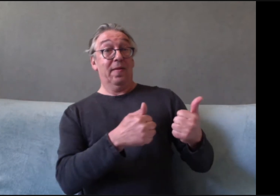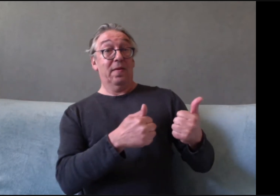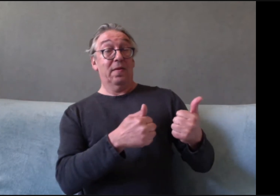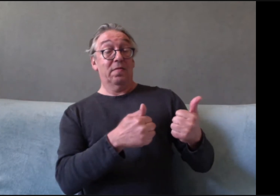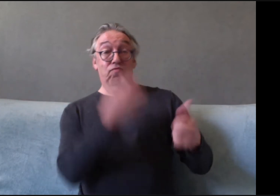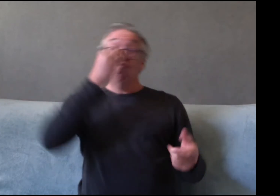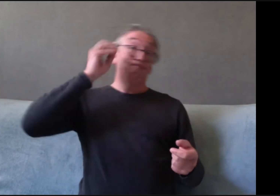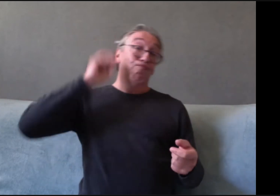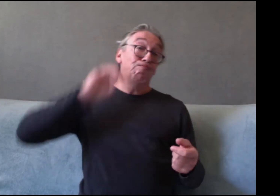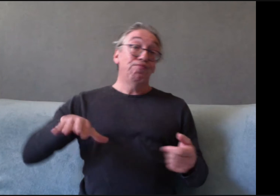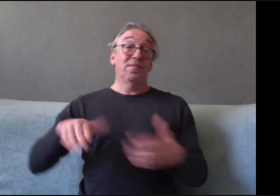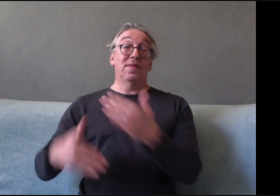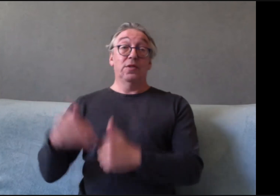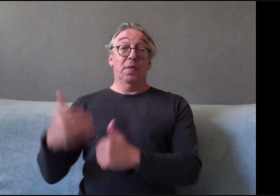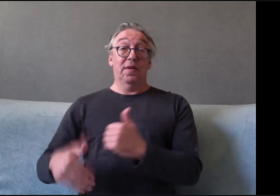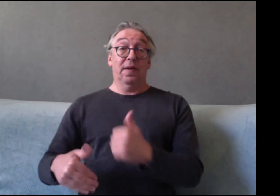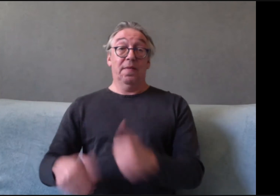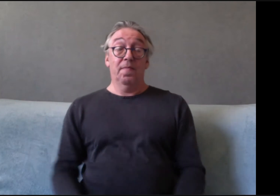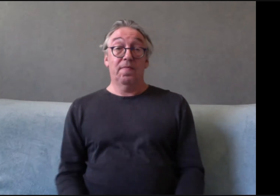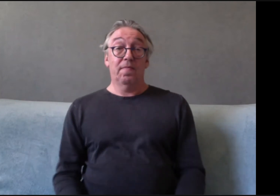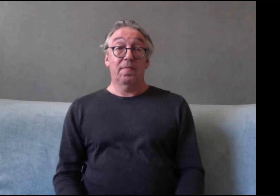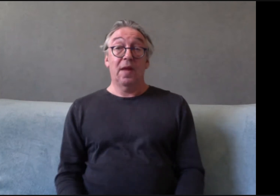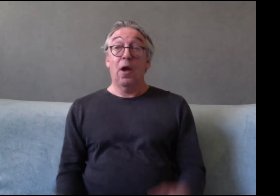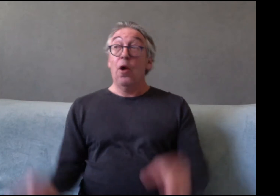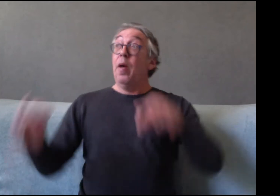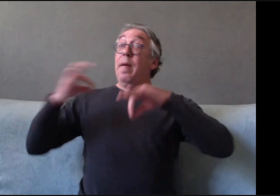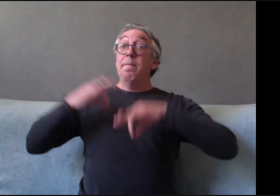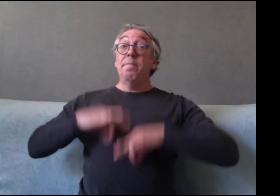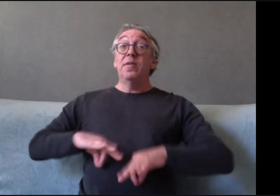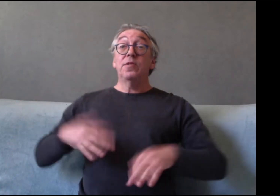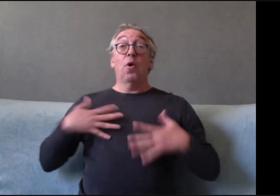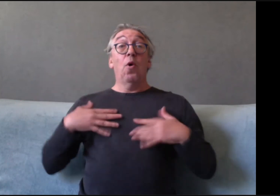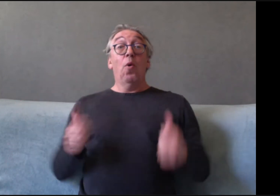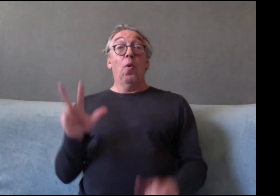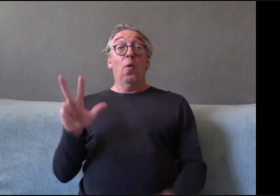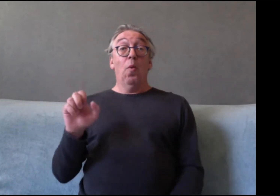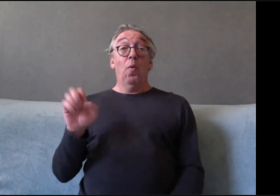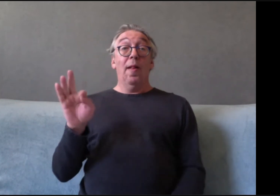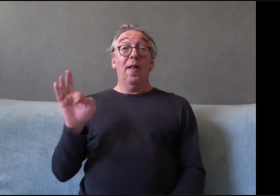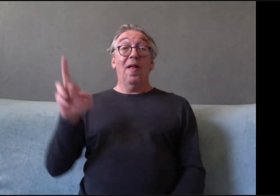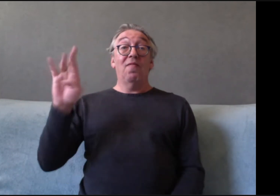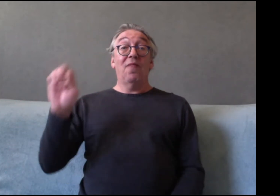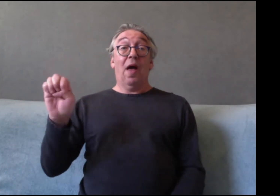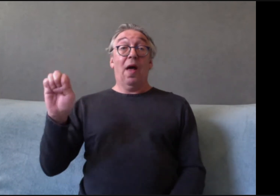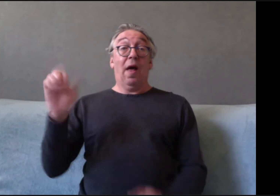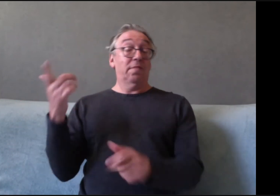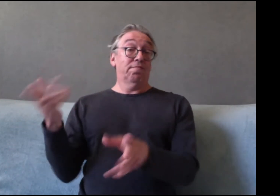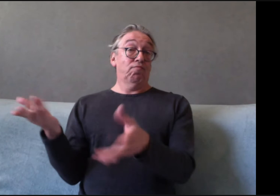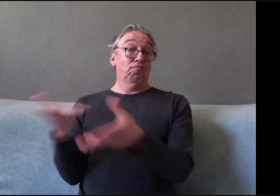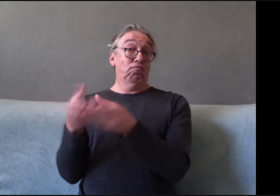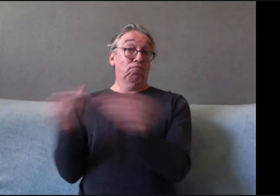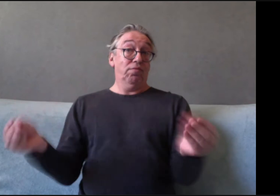The Minister of Welfare disappeared. The Minister of Education forgot about students with disability.